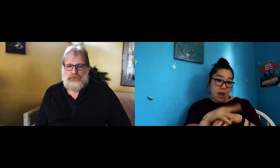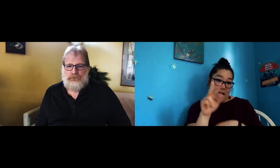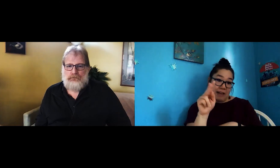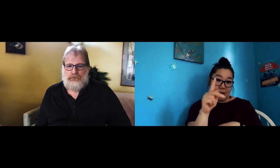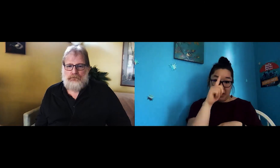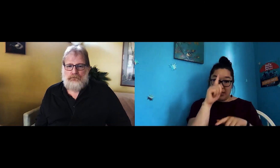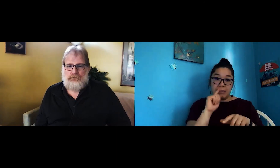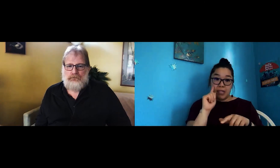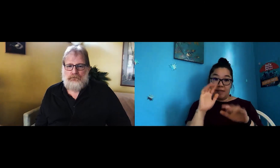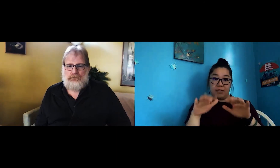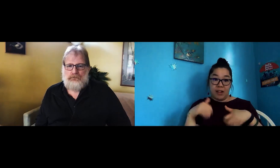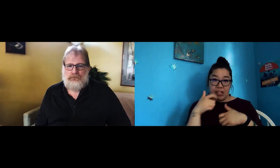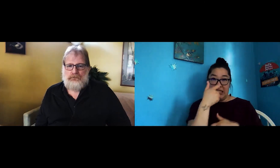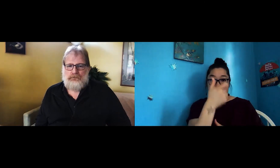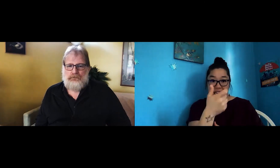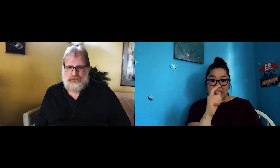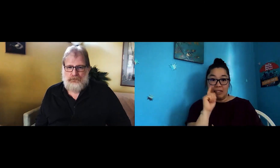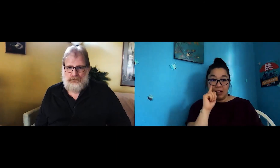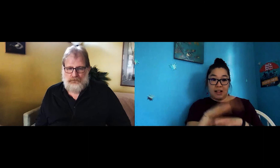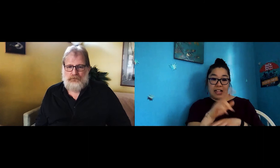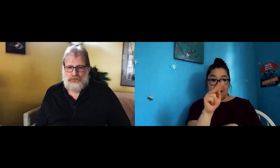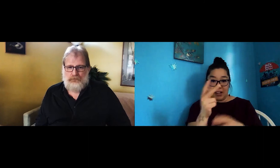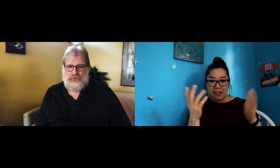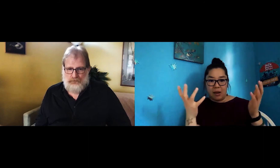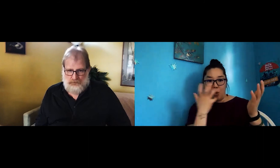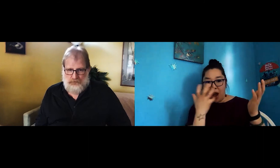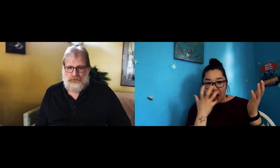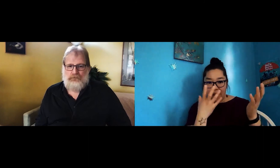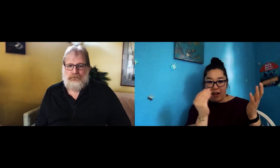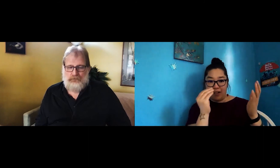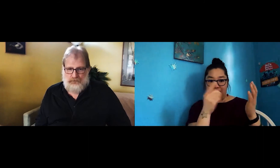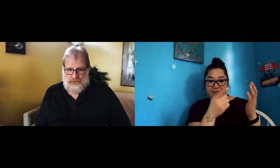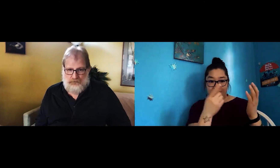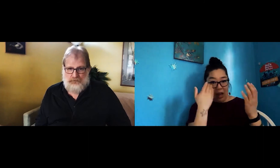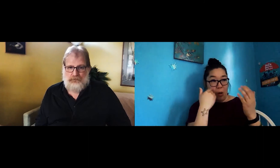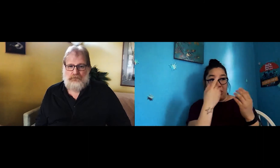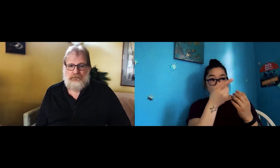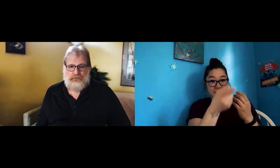you broke through on TV. Deaf viewers saw a Deaf actor on TV for the first time. How incredible.